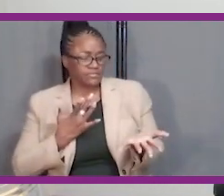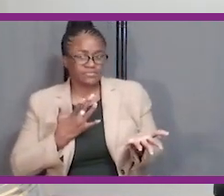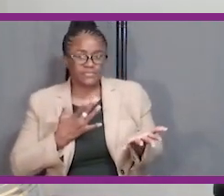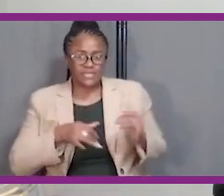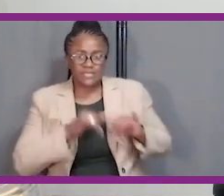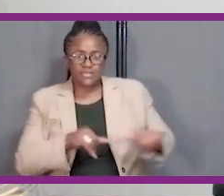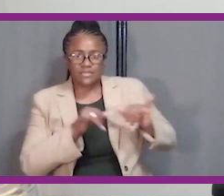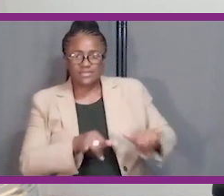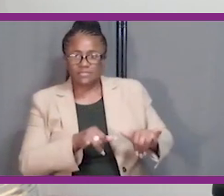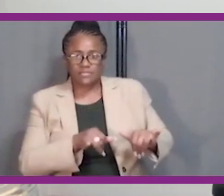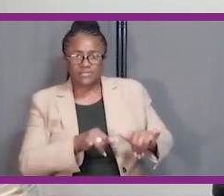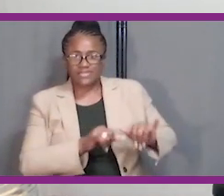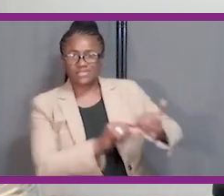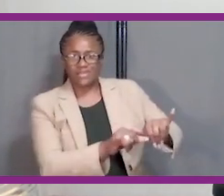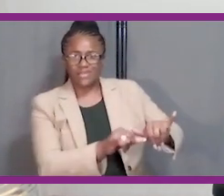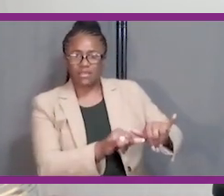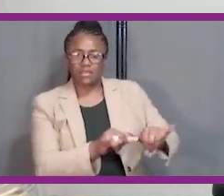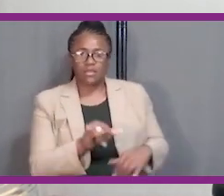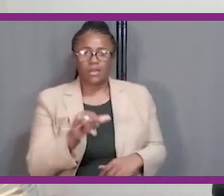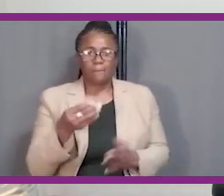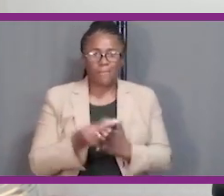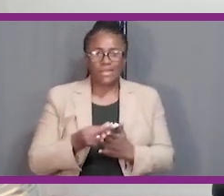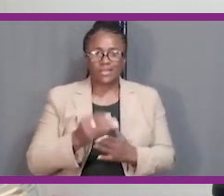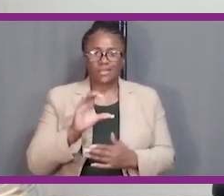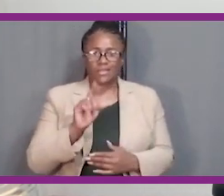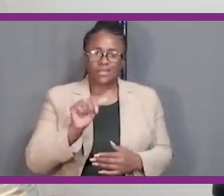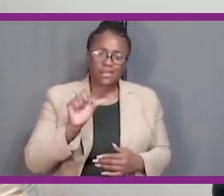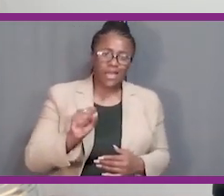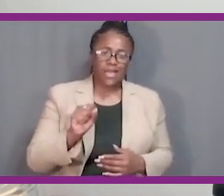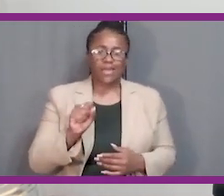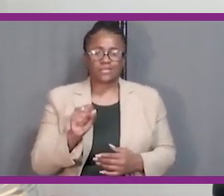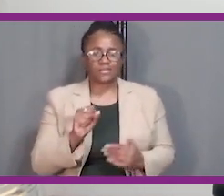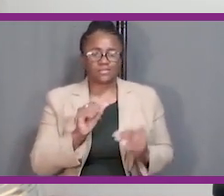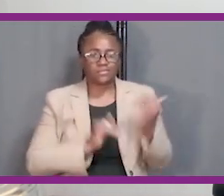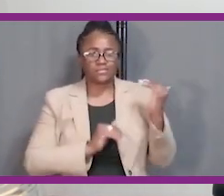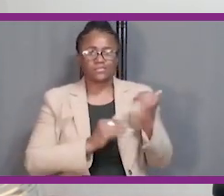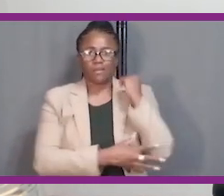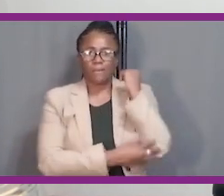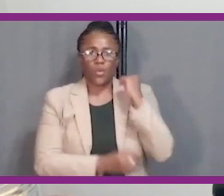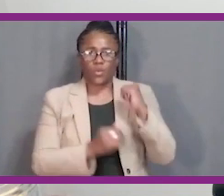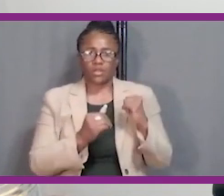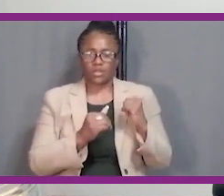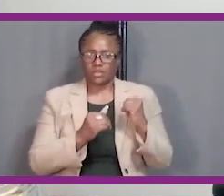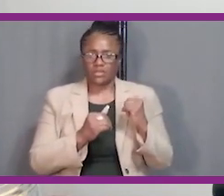how is that necessarily helping you if you are still not receiving the kind of support